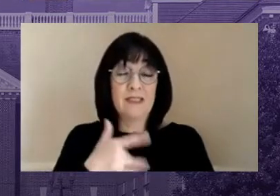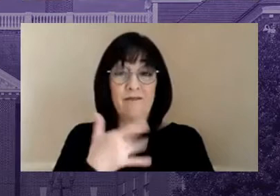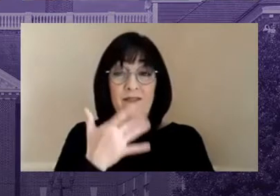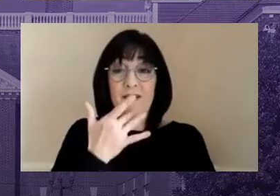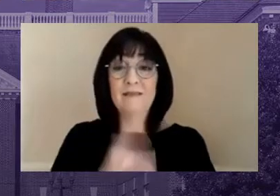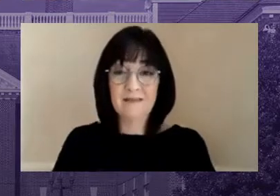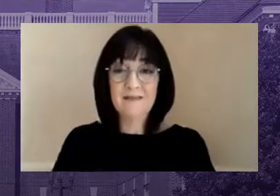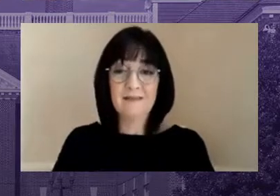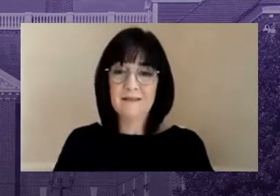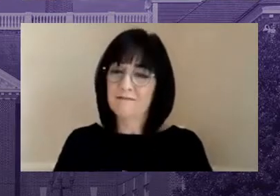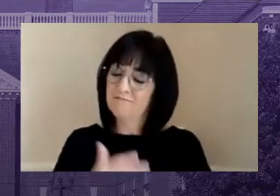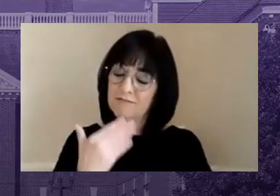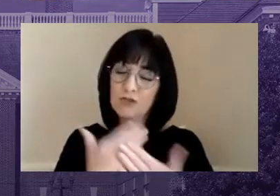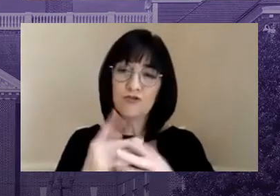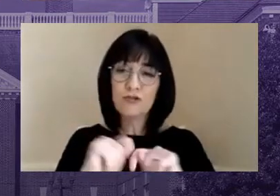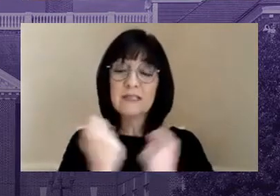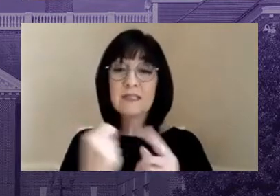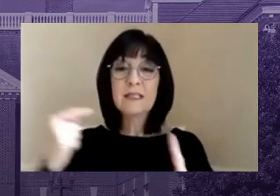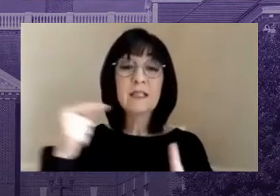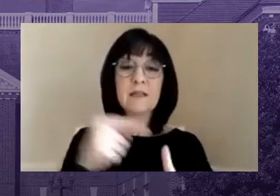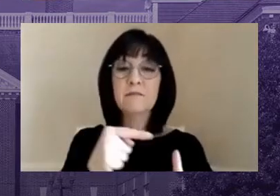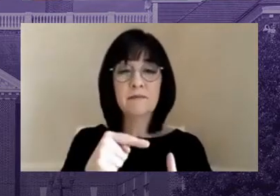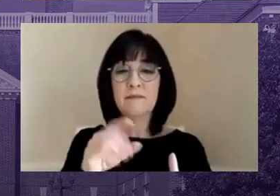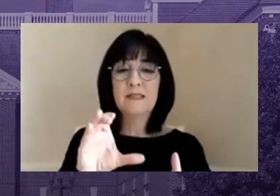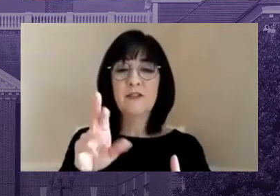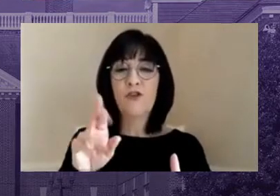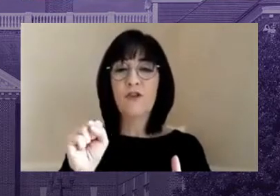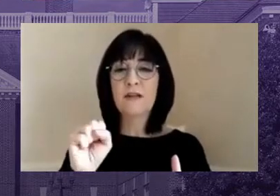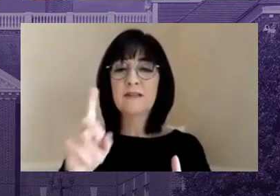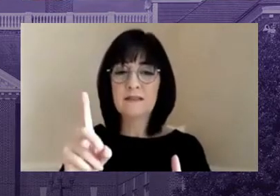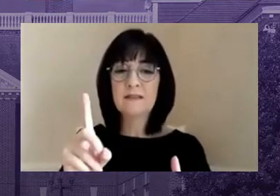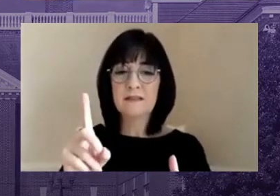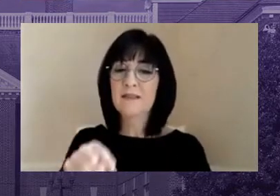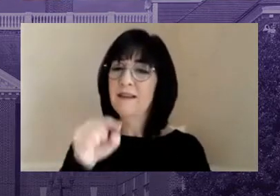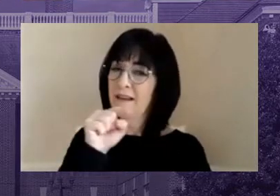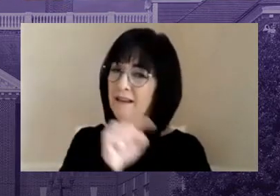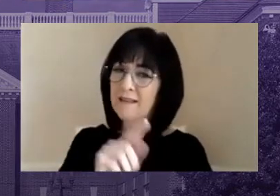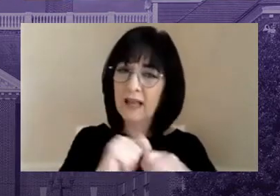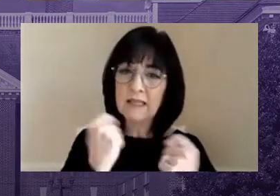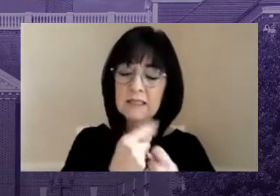School District. The district's level of engagement with Team Dover, families and on base